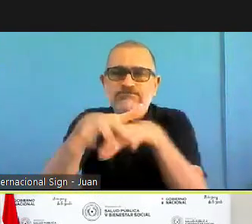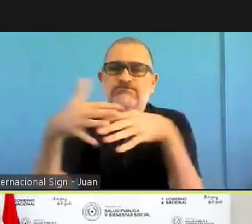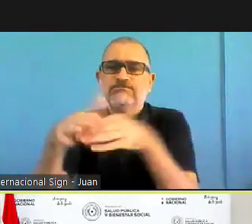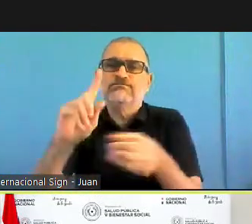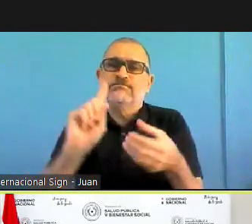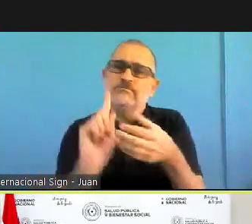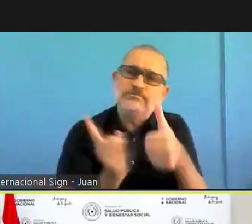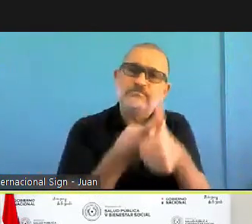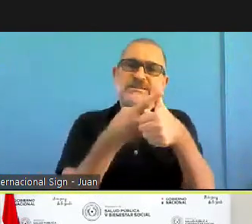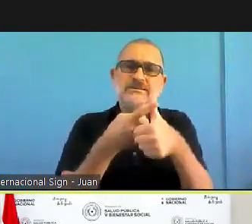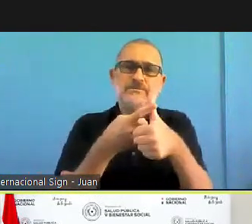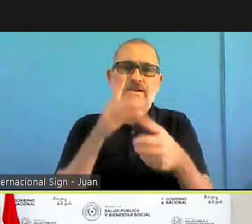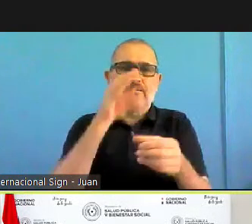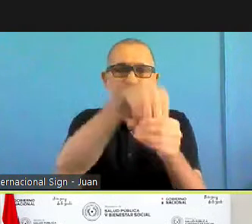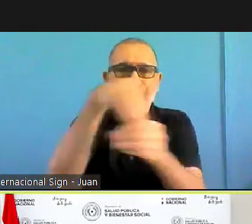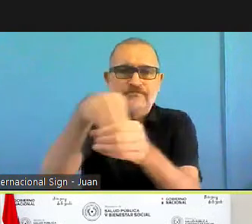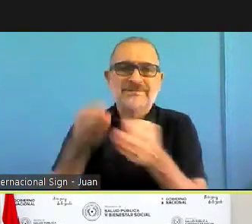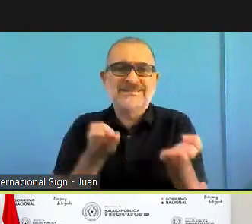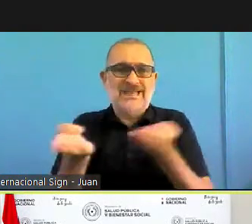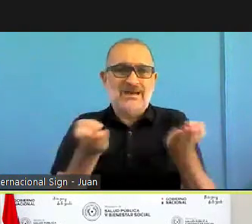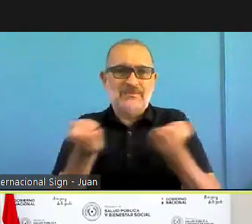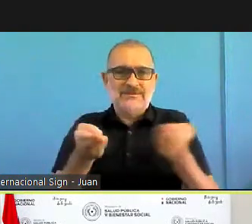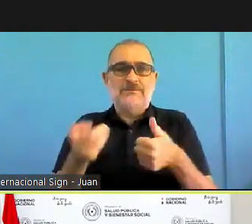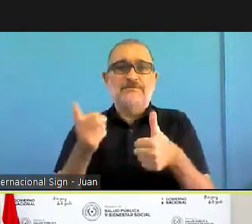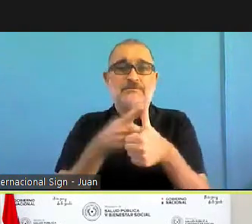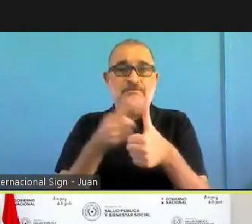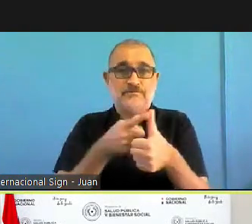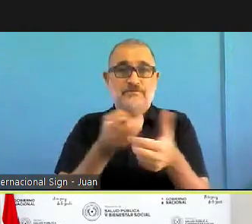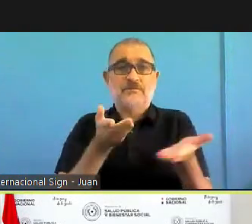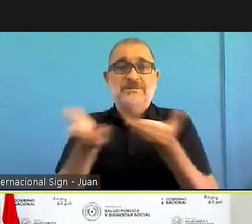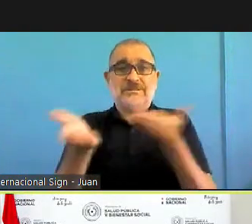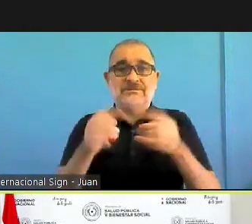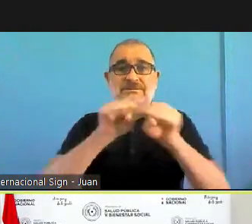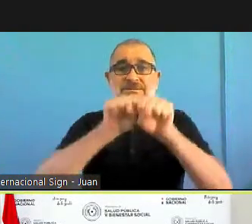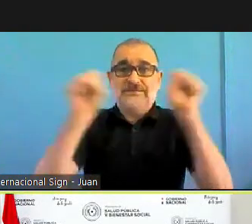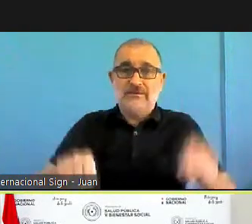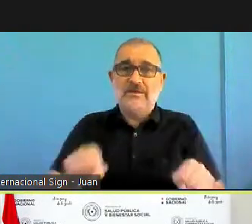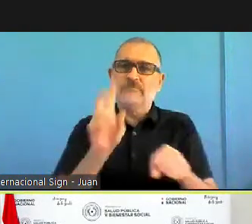Always working from the level of the community . When we did